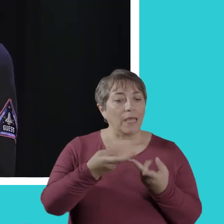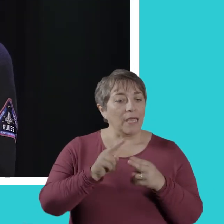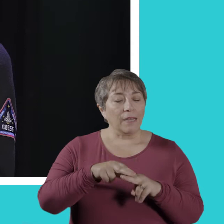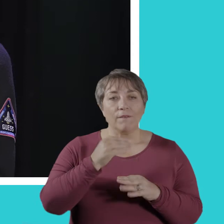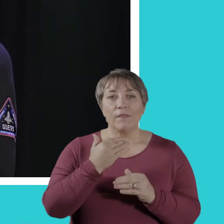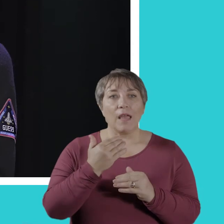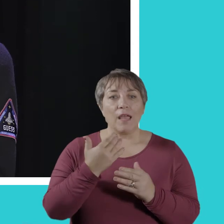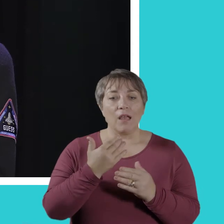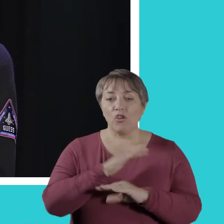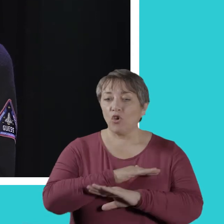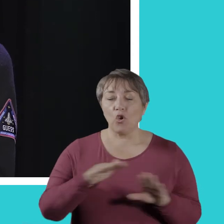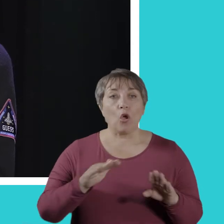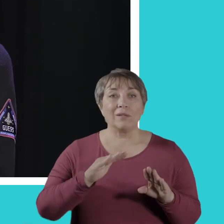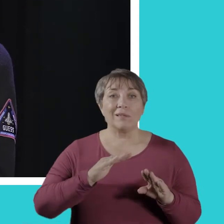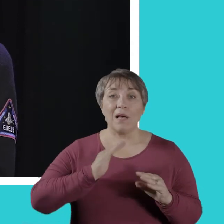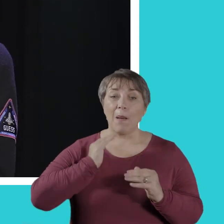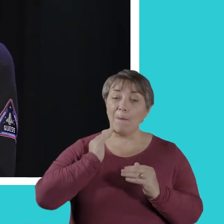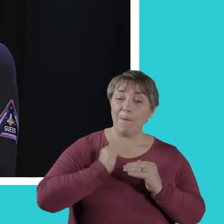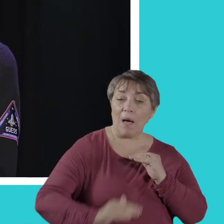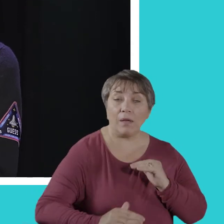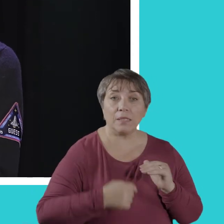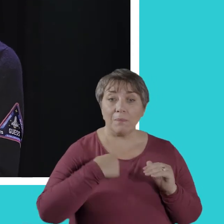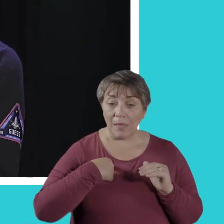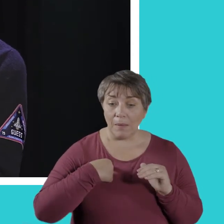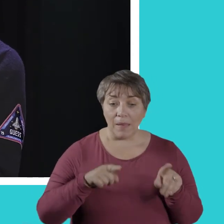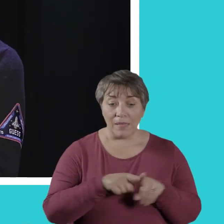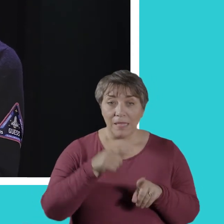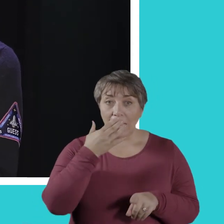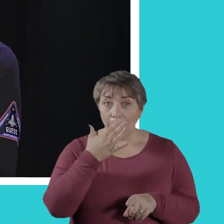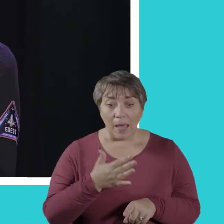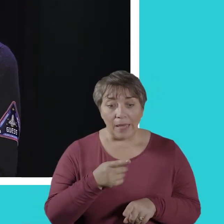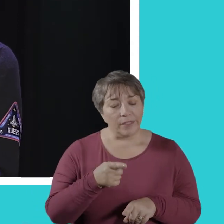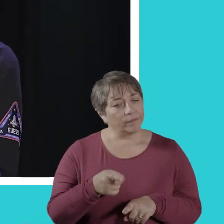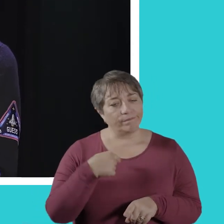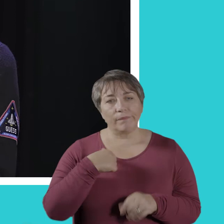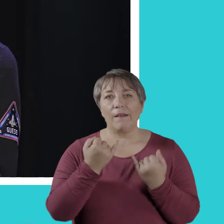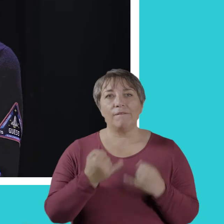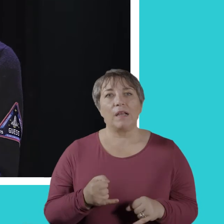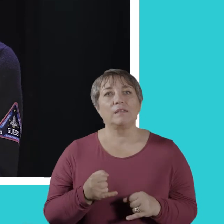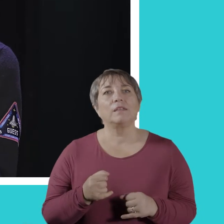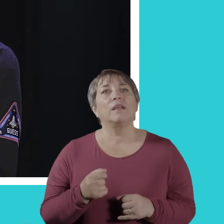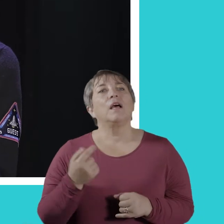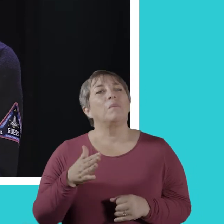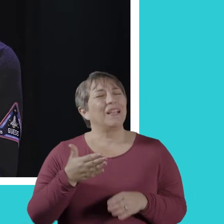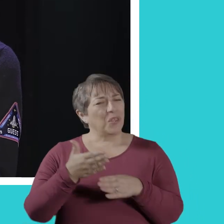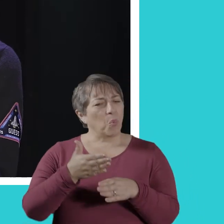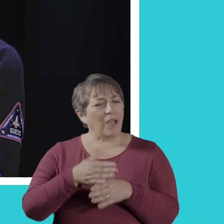I clearly did something wrong. So I need to take heed of that. But a lot of people in the working environment will see young people and just blame them for stuff but they're fresh out of